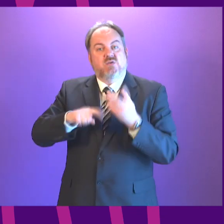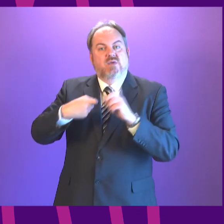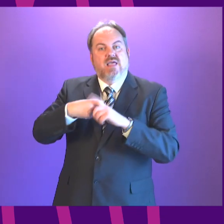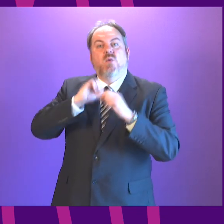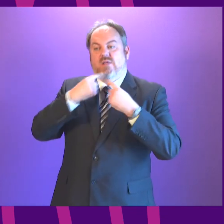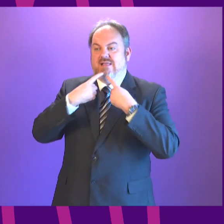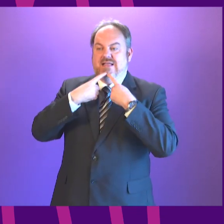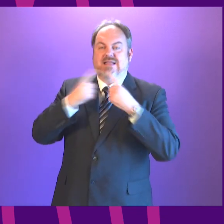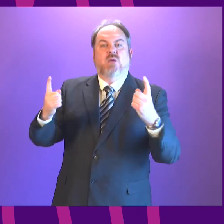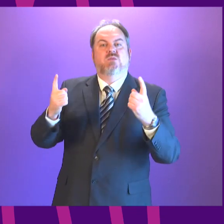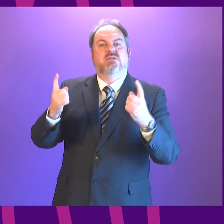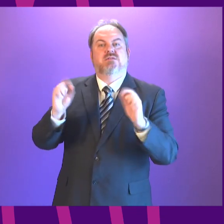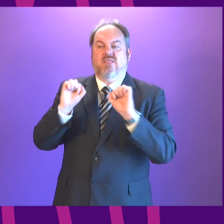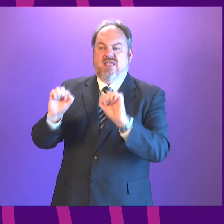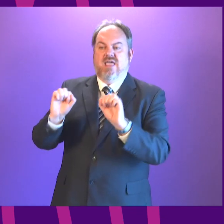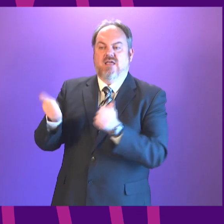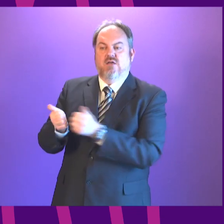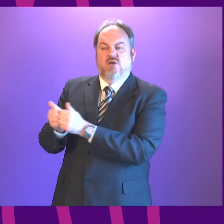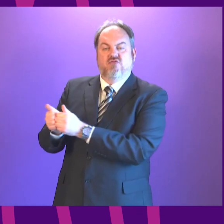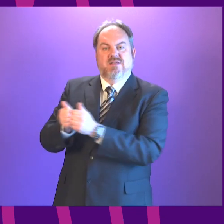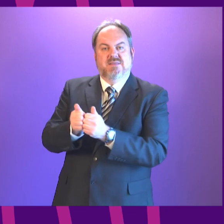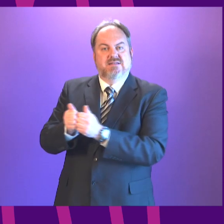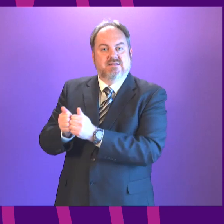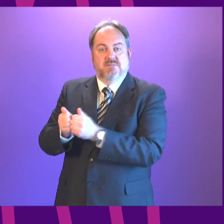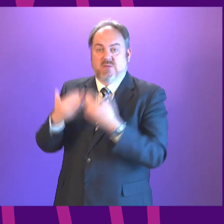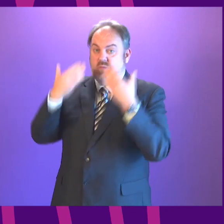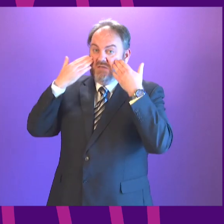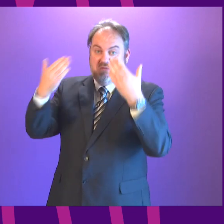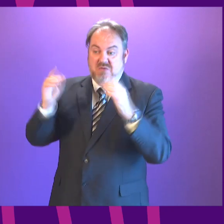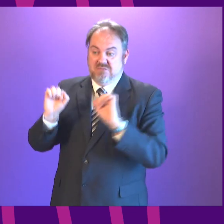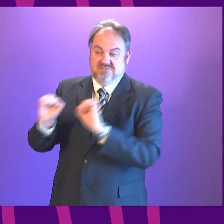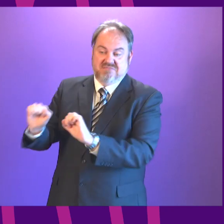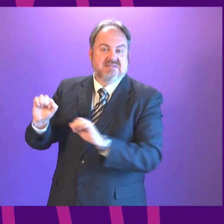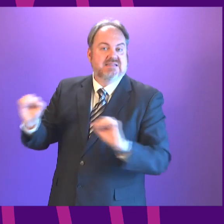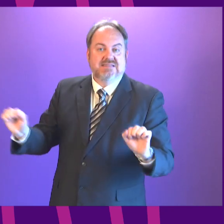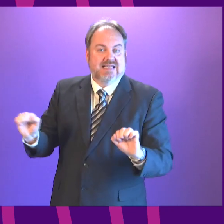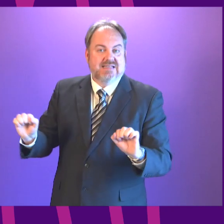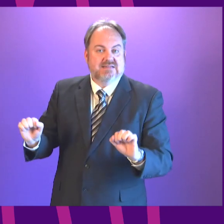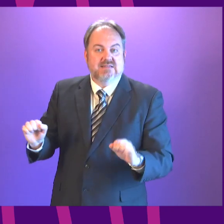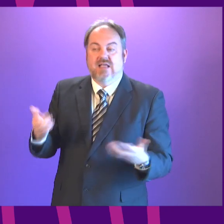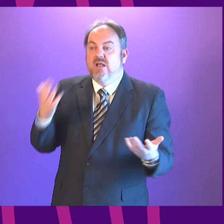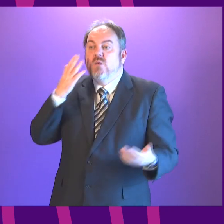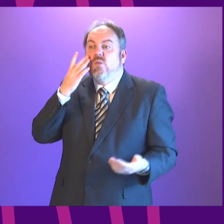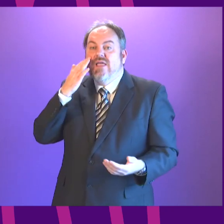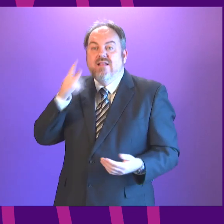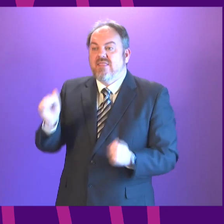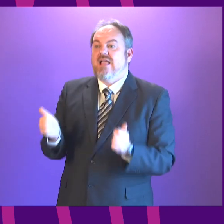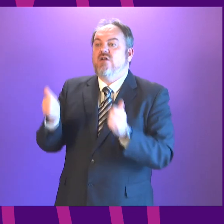this statement—but that is not yet certain. What is even less certain is how long it will